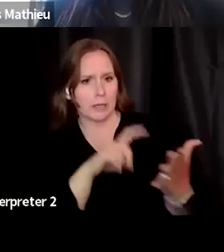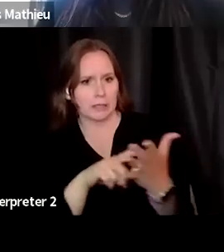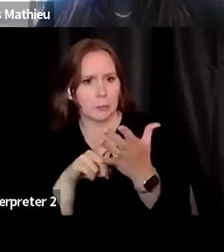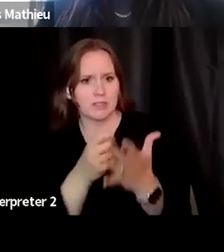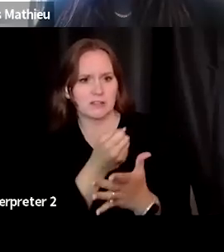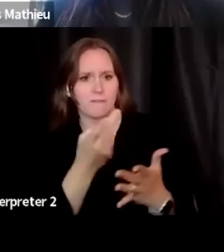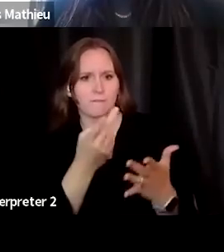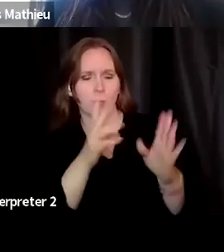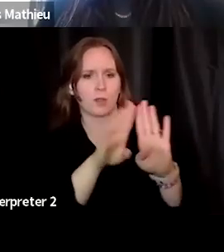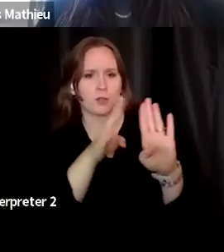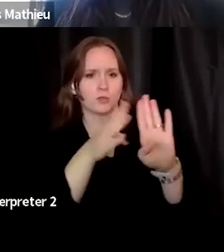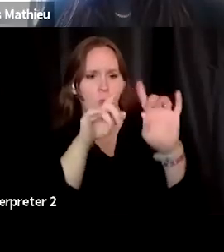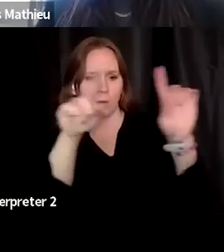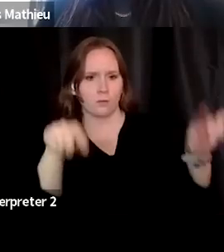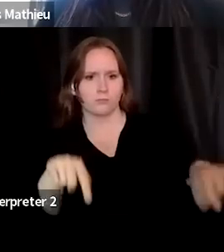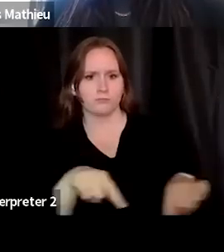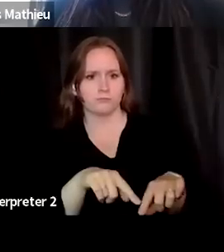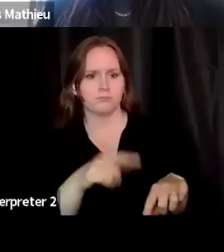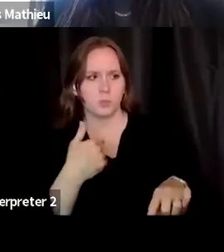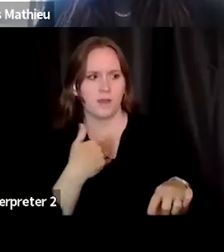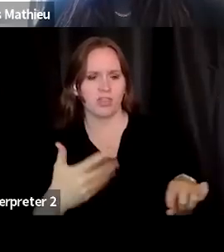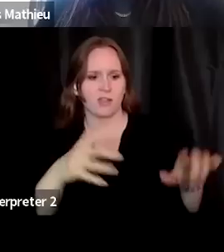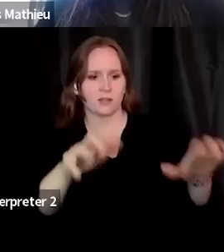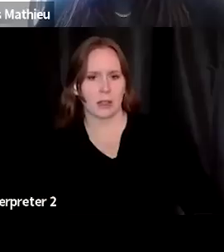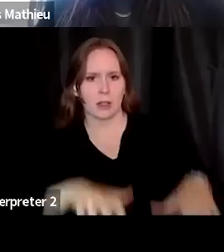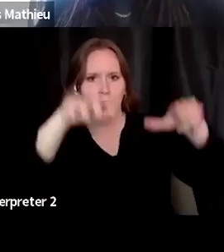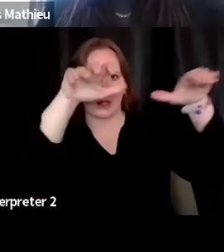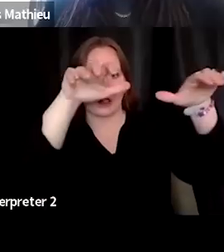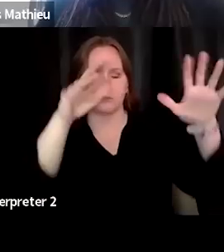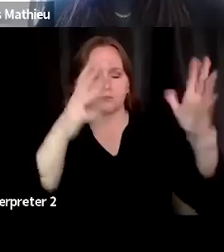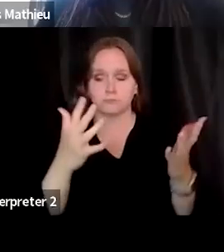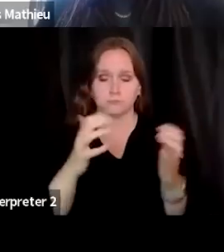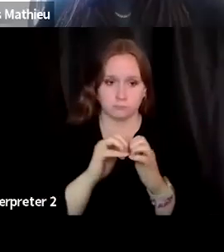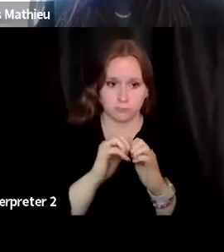you have possessions that go up pretty high. How do you suggest we navigate that during the home visit?